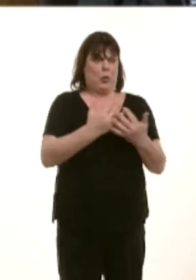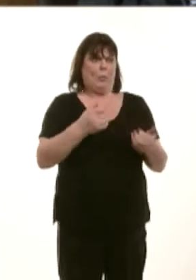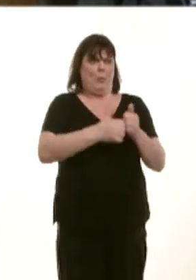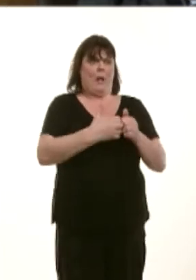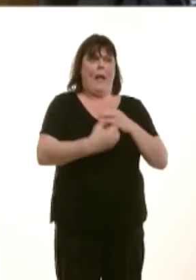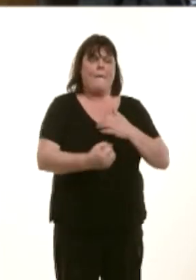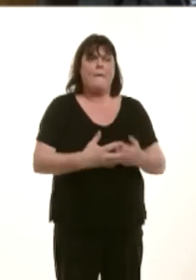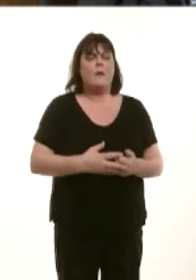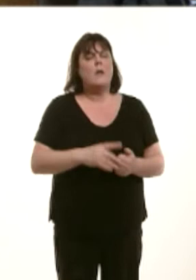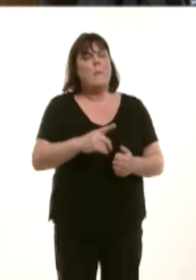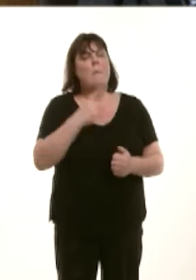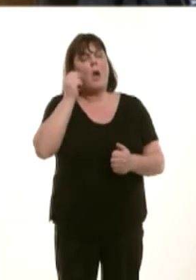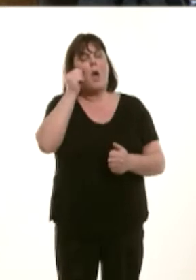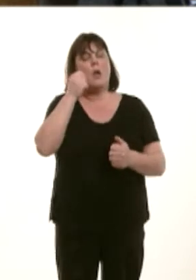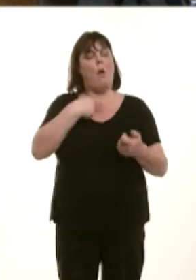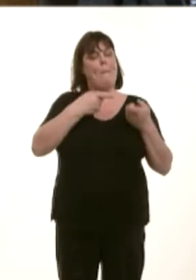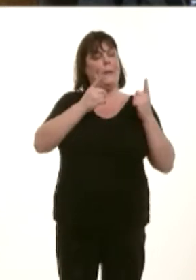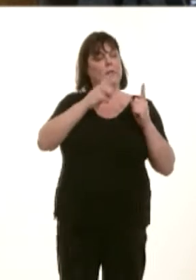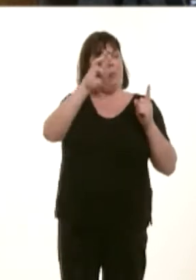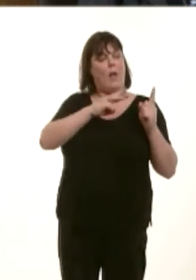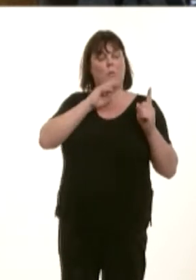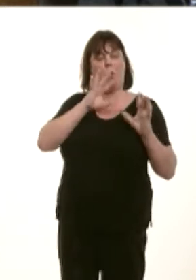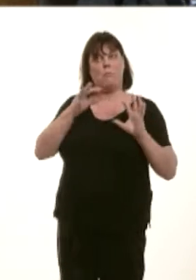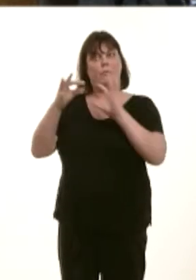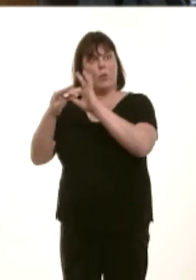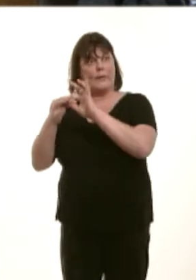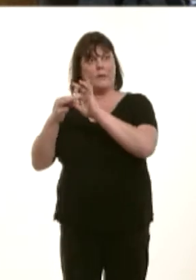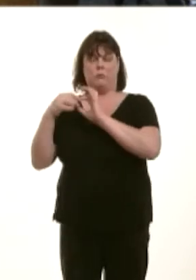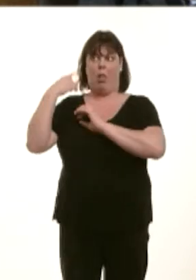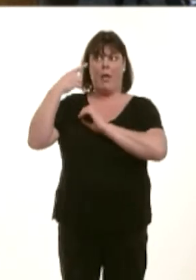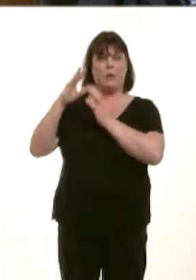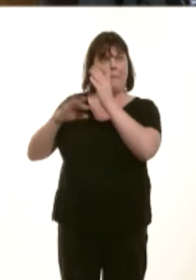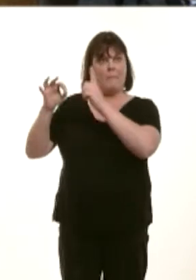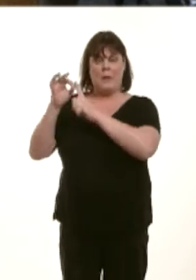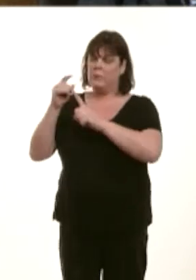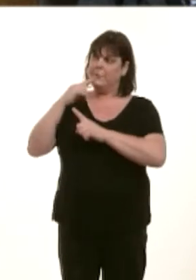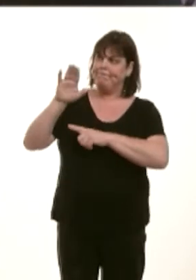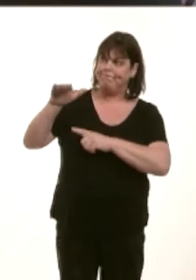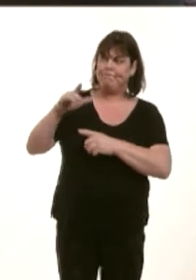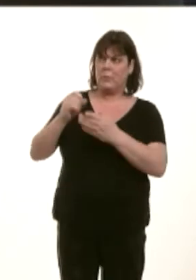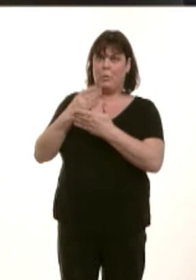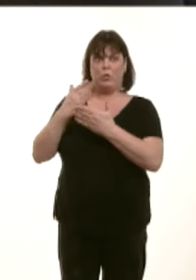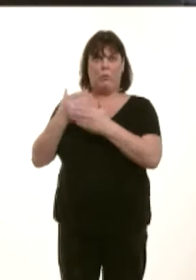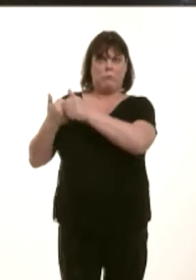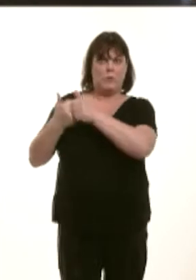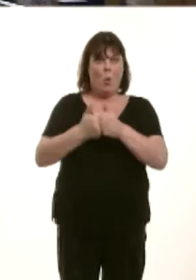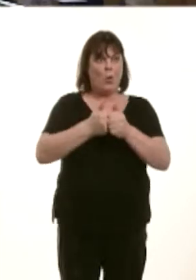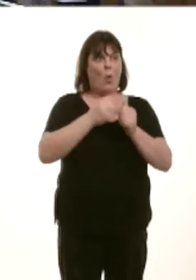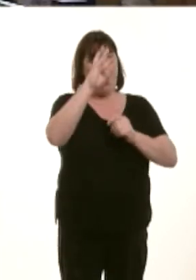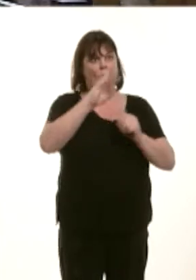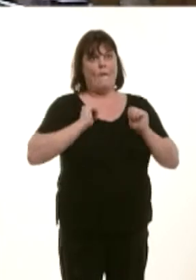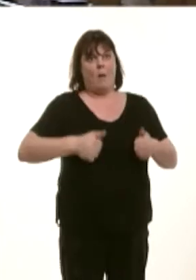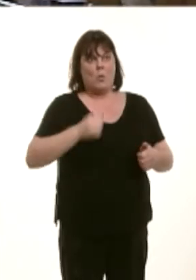that that Government understands the major challenges facing the famers of Wales at present.